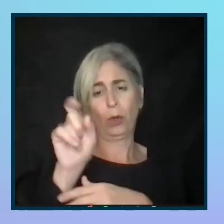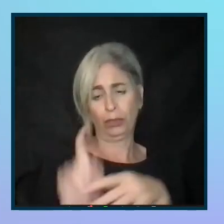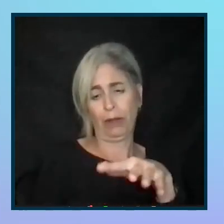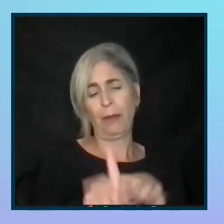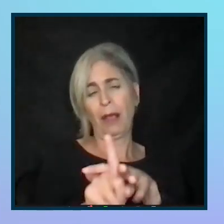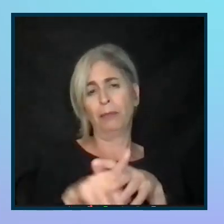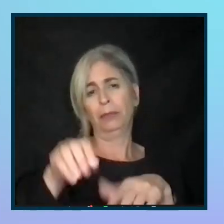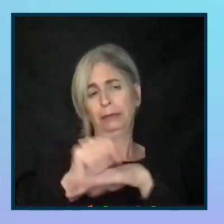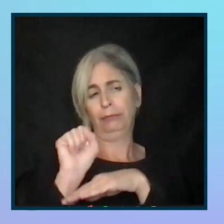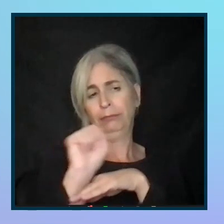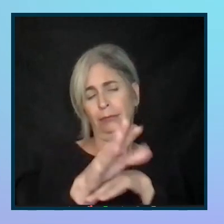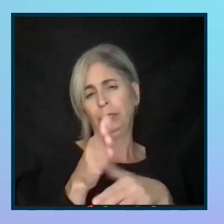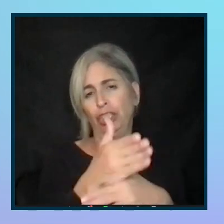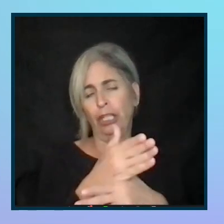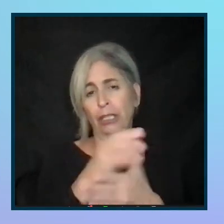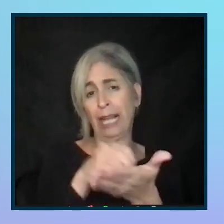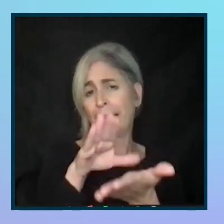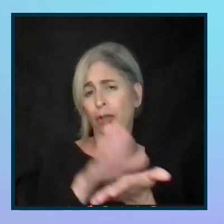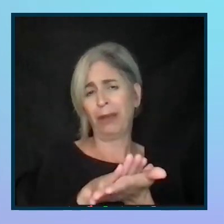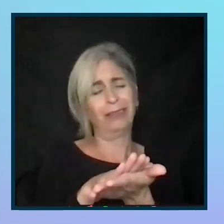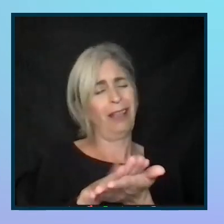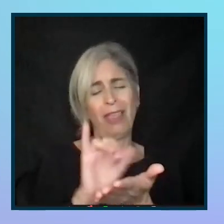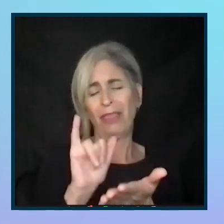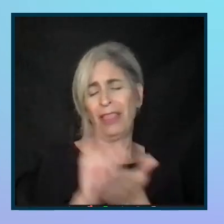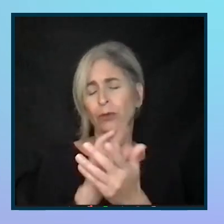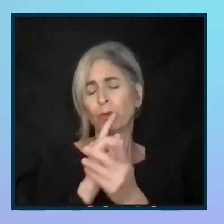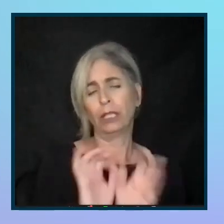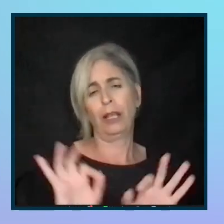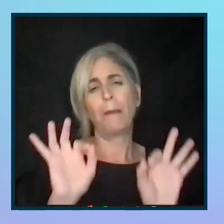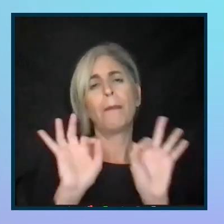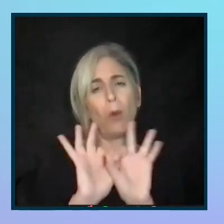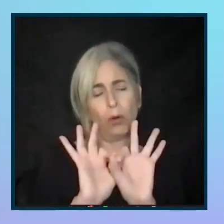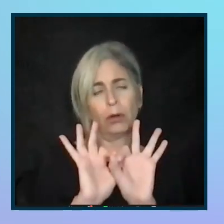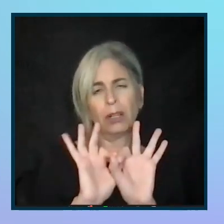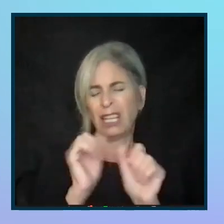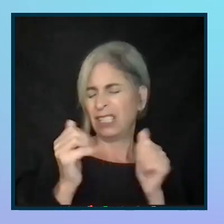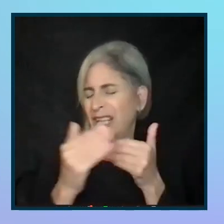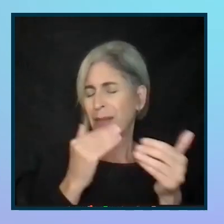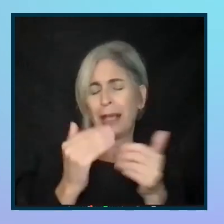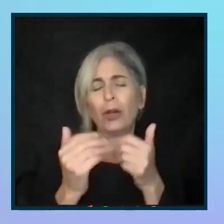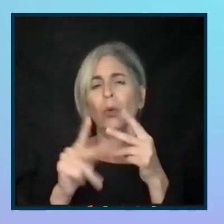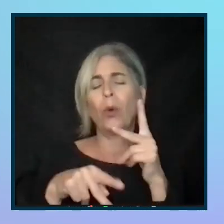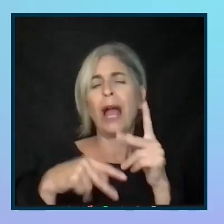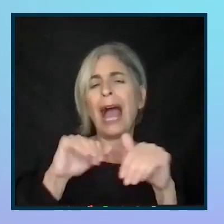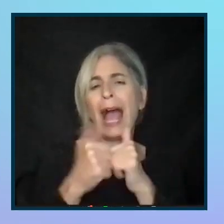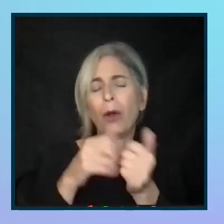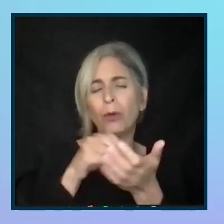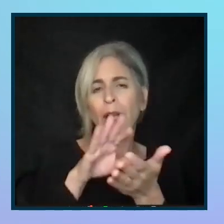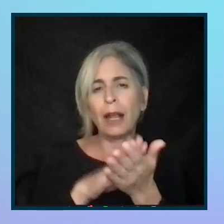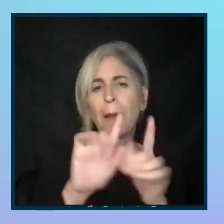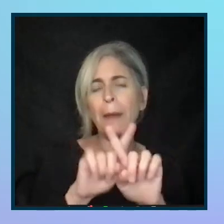So I think, yeah, documenting is super important. It could be in any form, but somewhere central that people can find it,